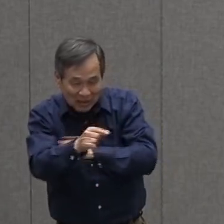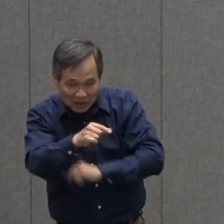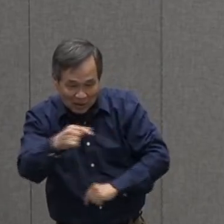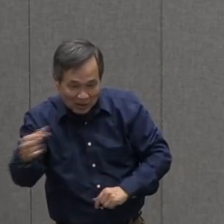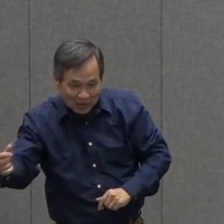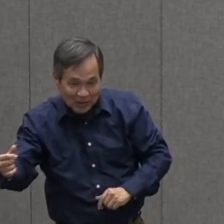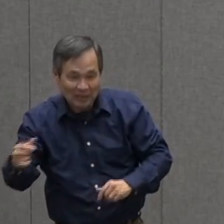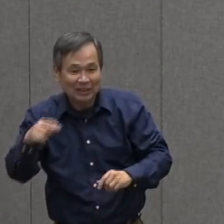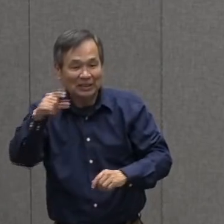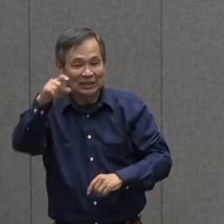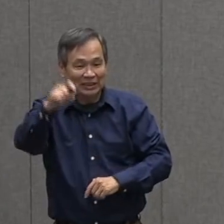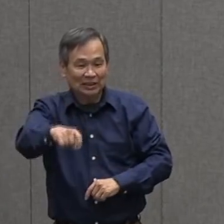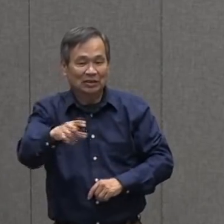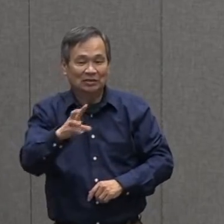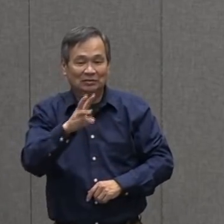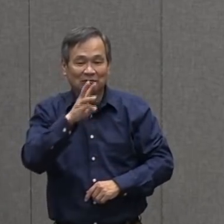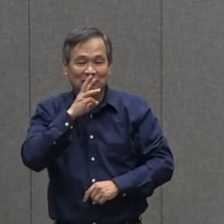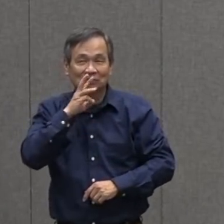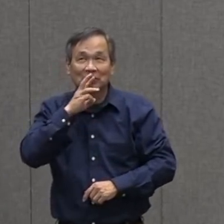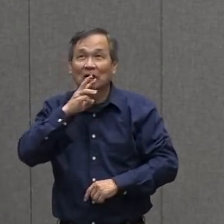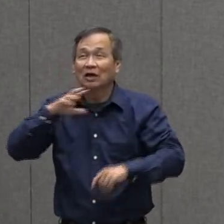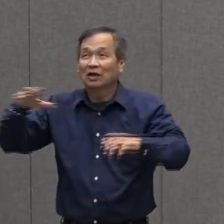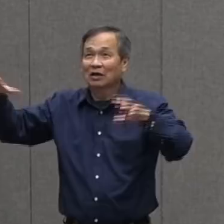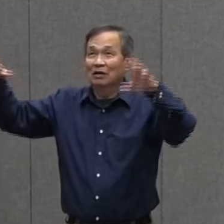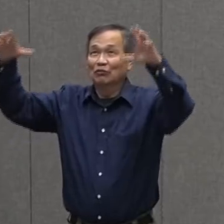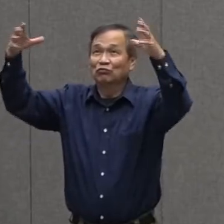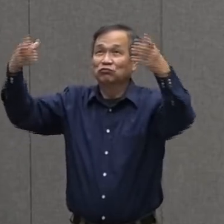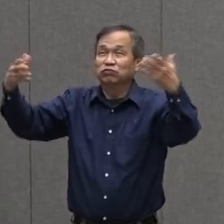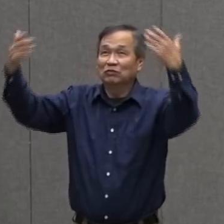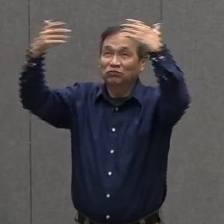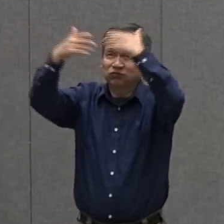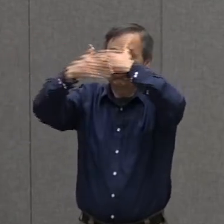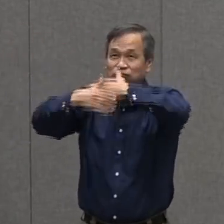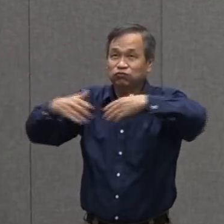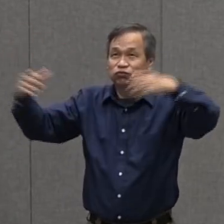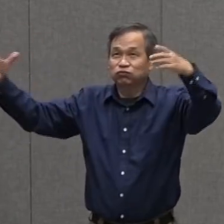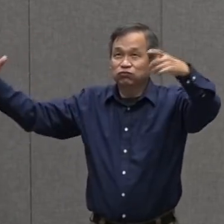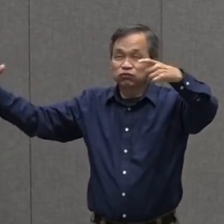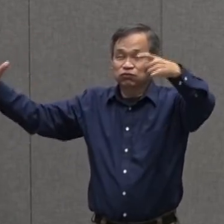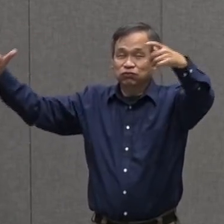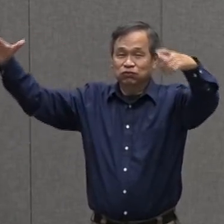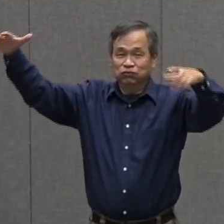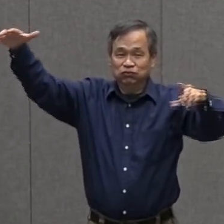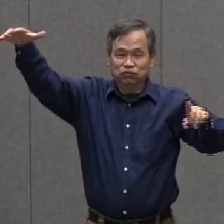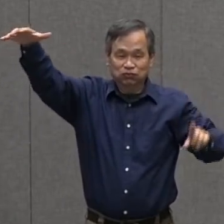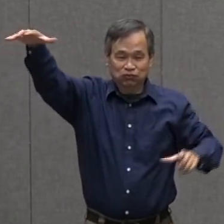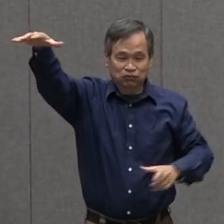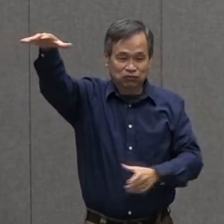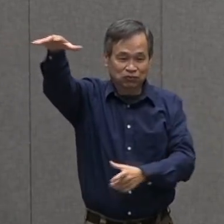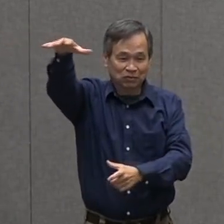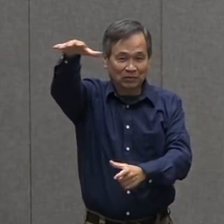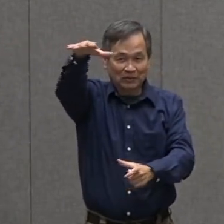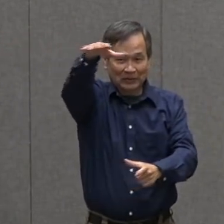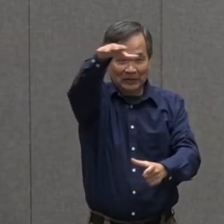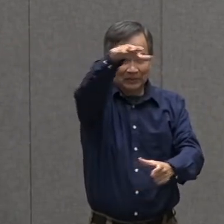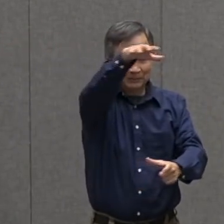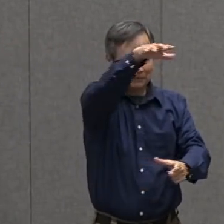"The big black cloud all heavy with rain "that shadowed the ground on Kapiti Plain."